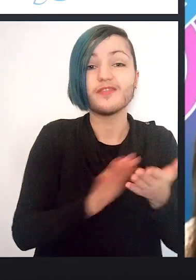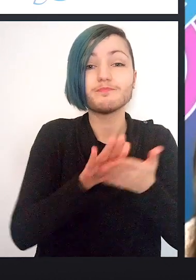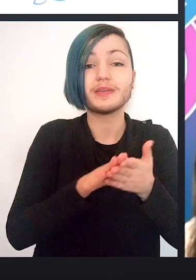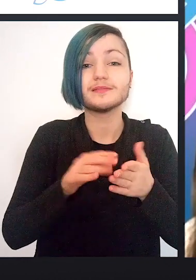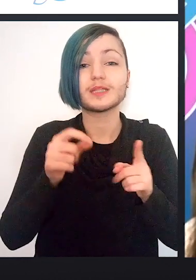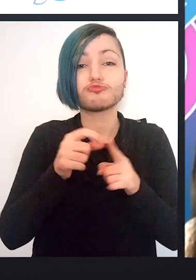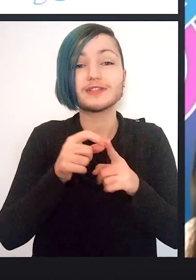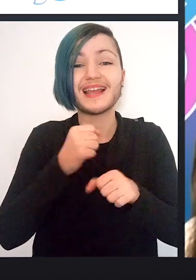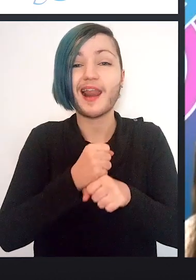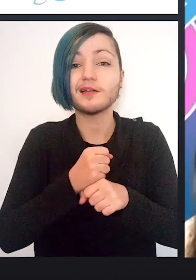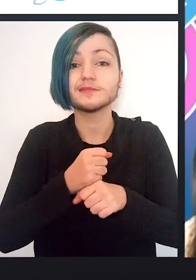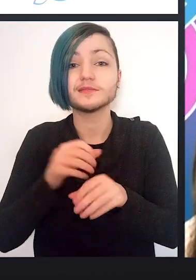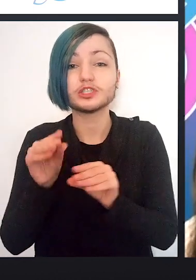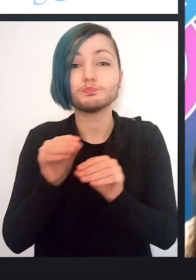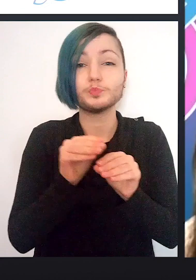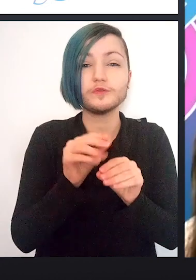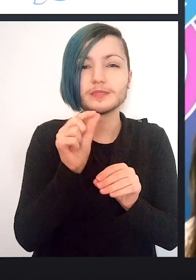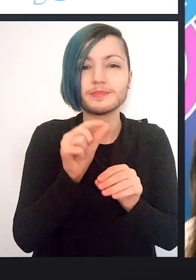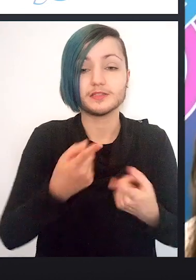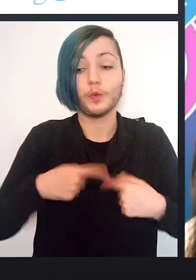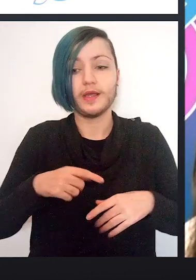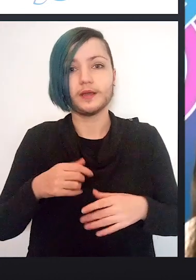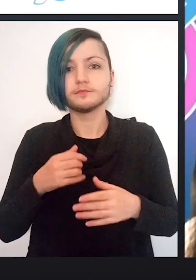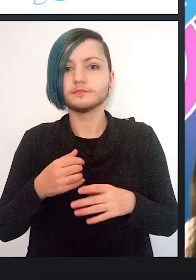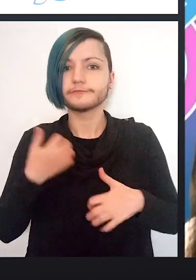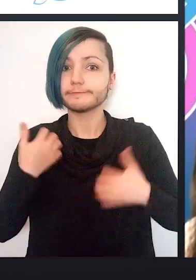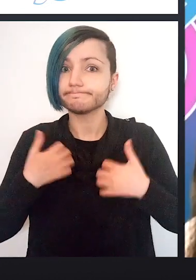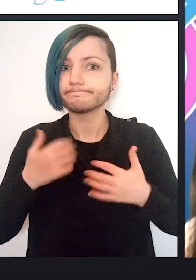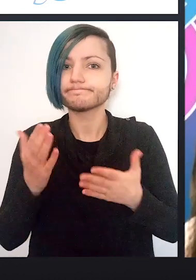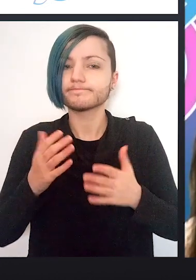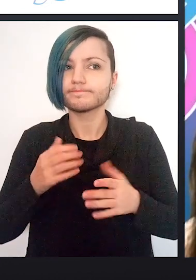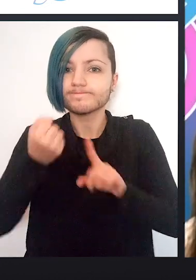moves slightly and what I think we're very keen to make sure of is that GPs are aware